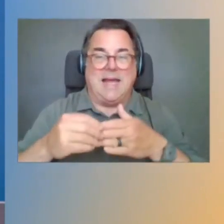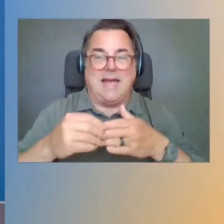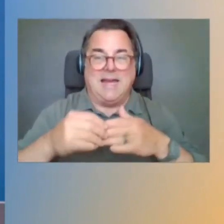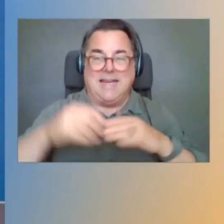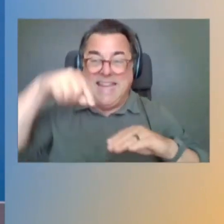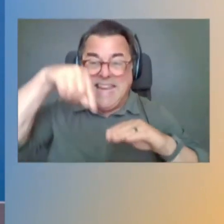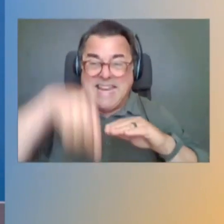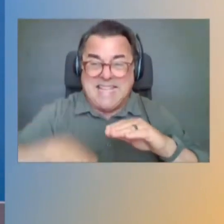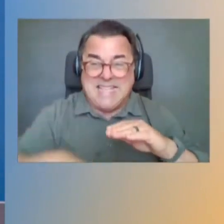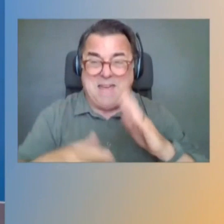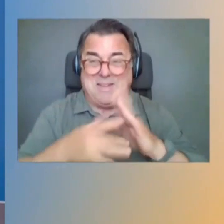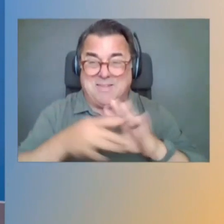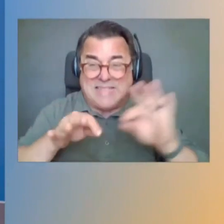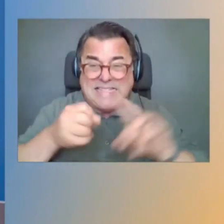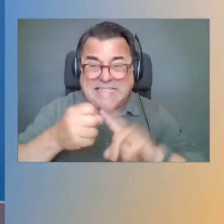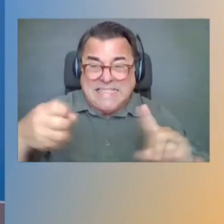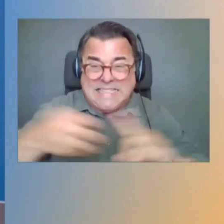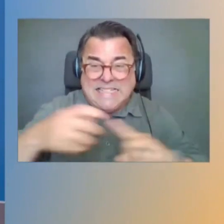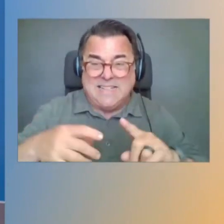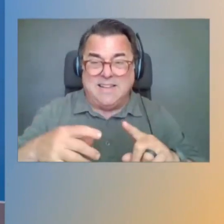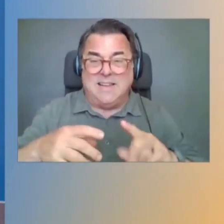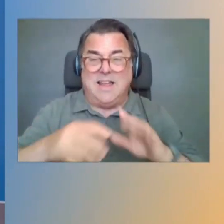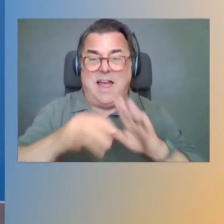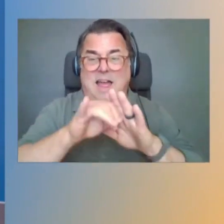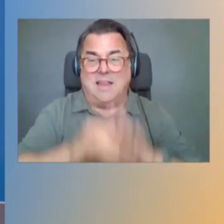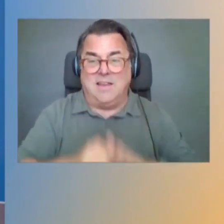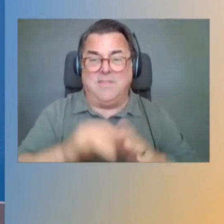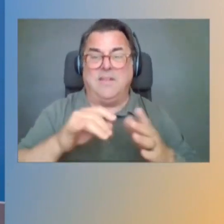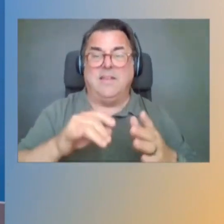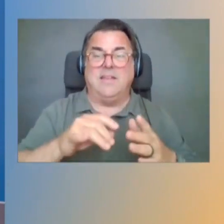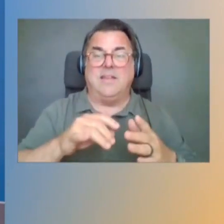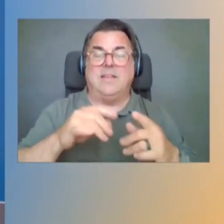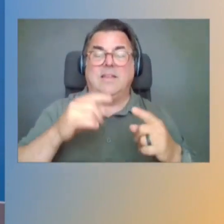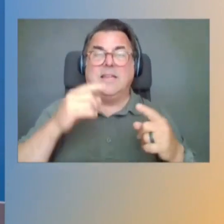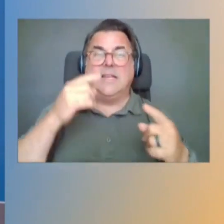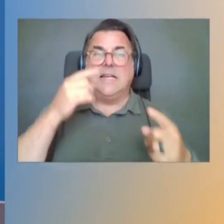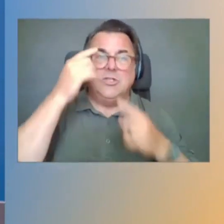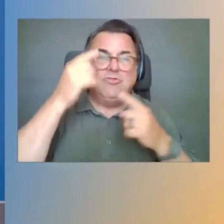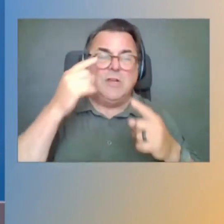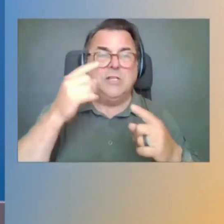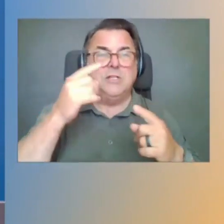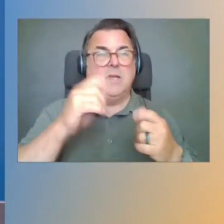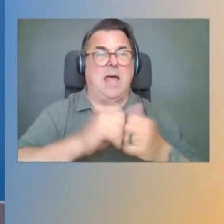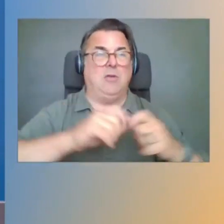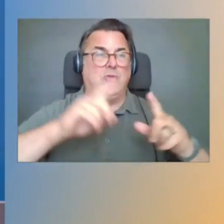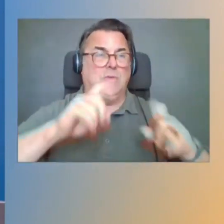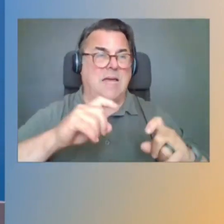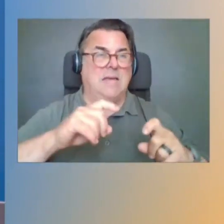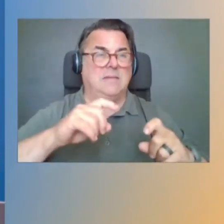on identifying optimal workloads, key considerations, how to test and benchmark your workloads on Graviton.